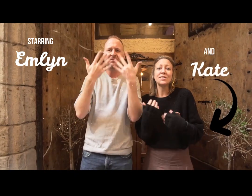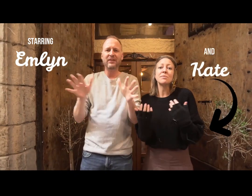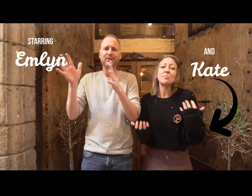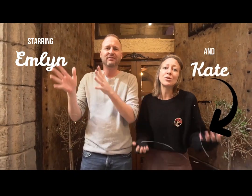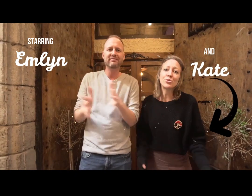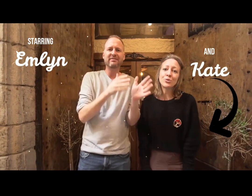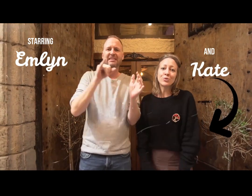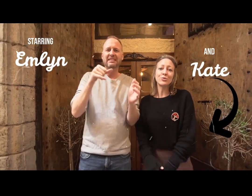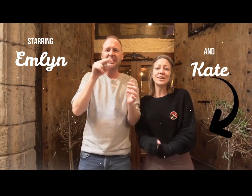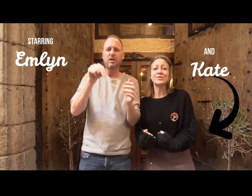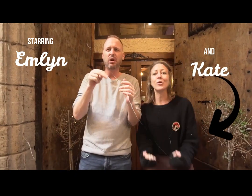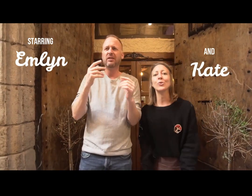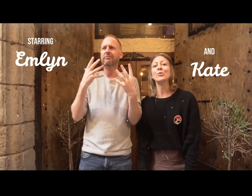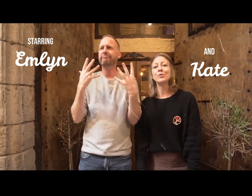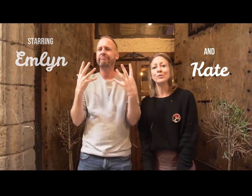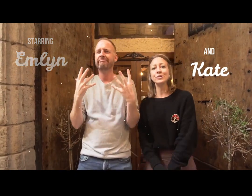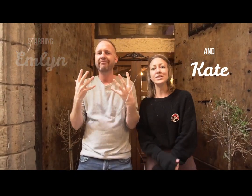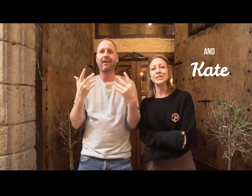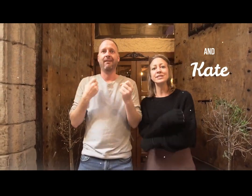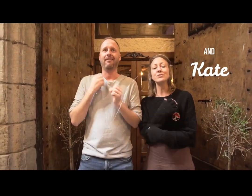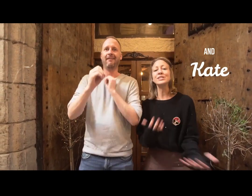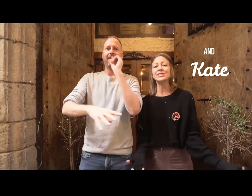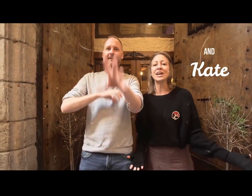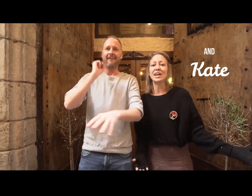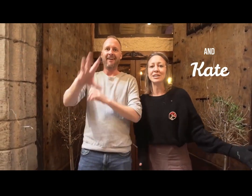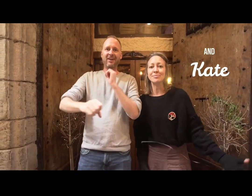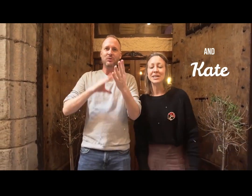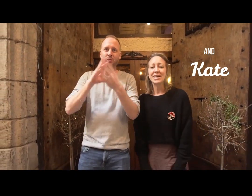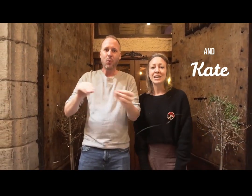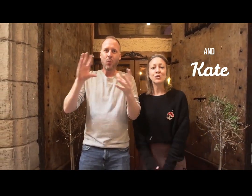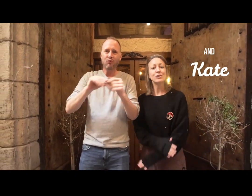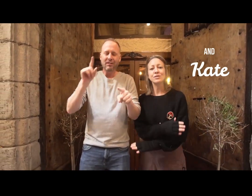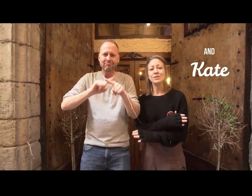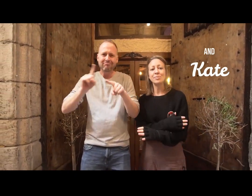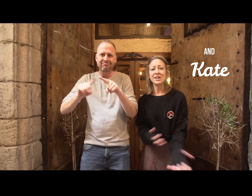Everyone's feeling a bit blue, it's cold, winter time, the parties are over...